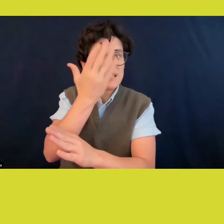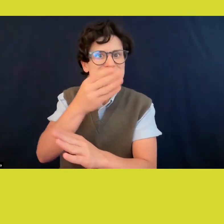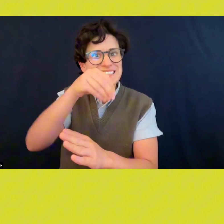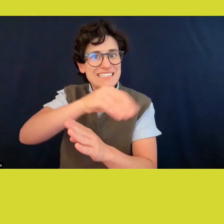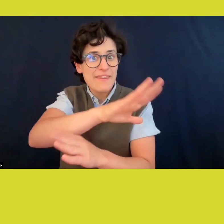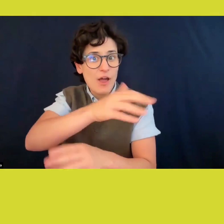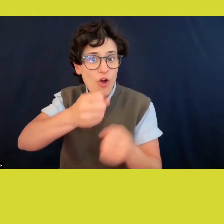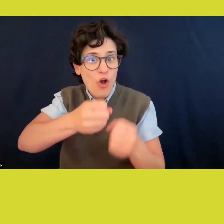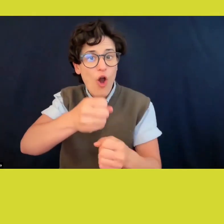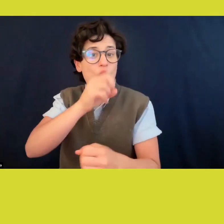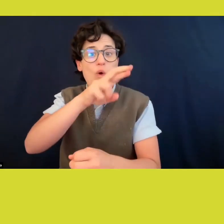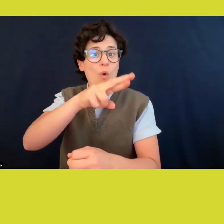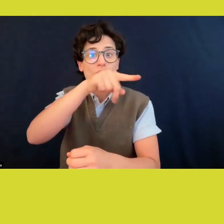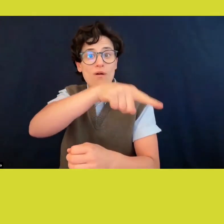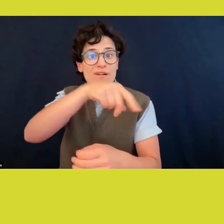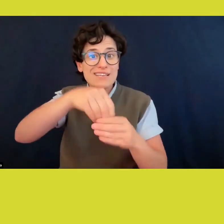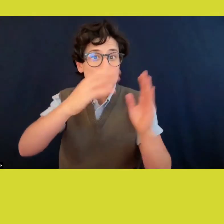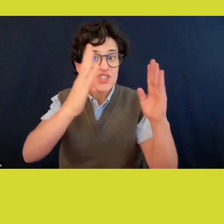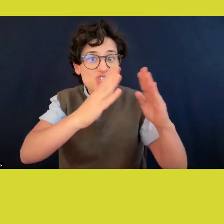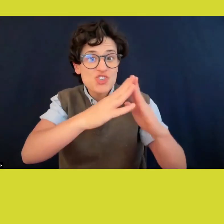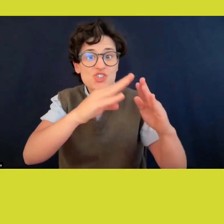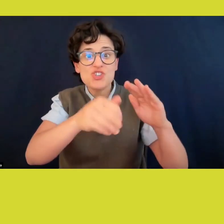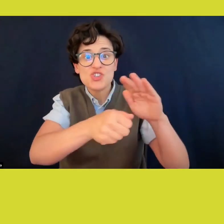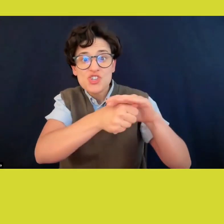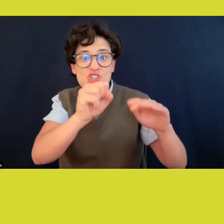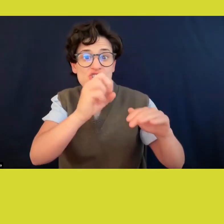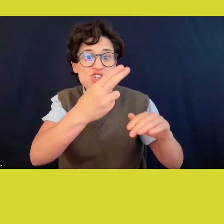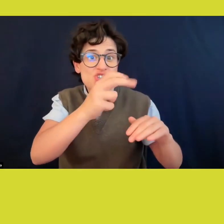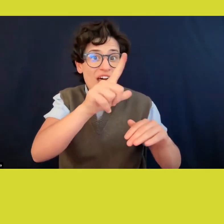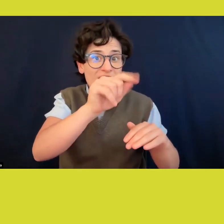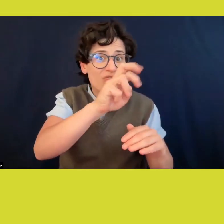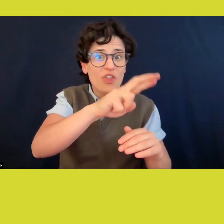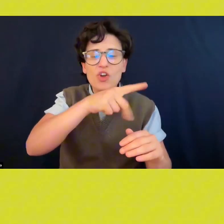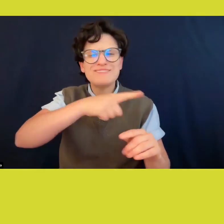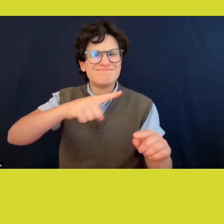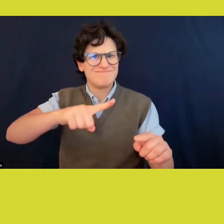a much bigger group. And all of the policy focus